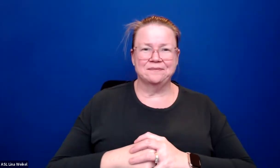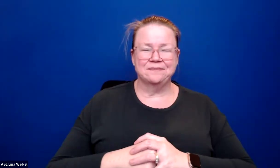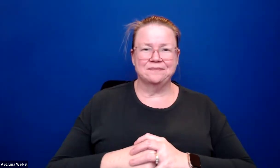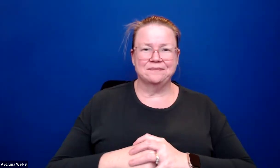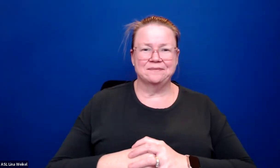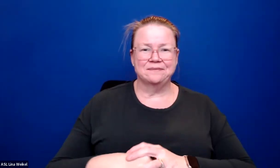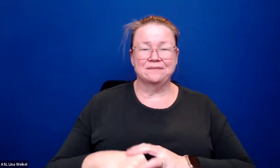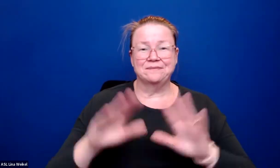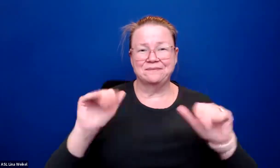Elissa w/ APRIL: Bye-bye.